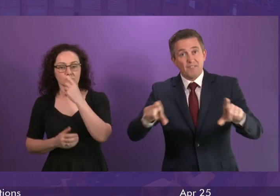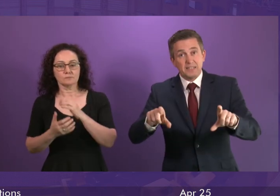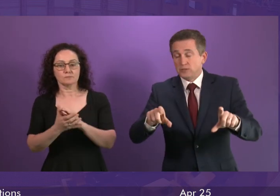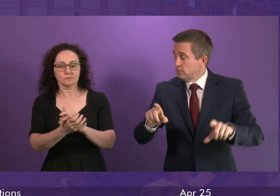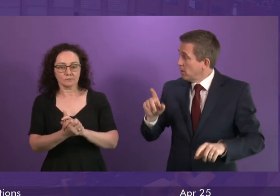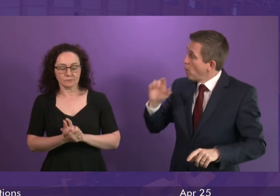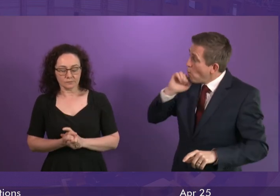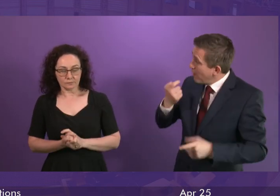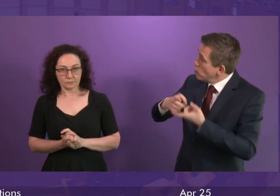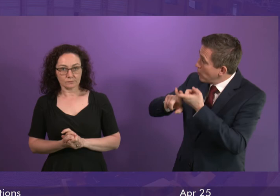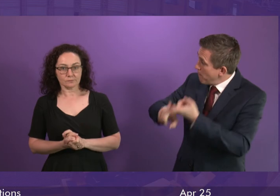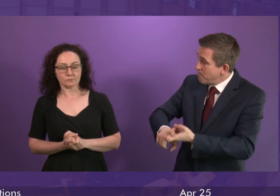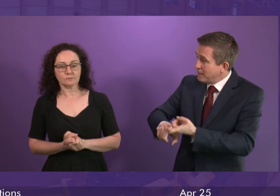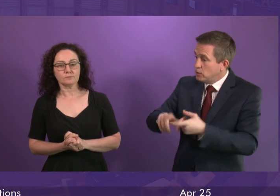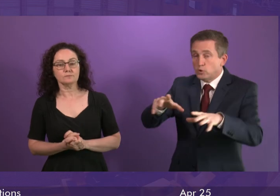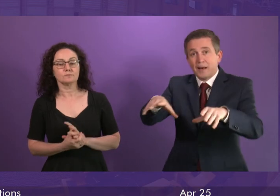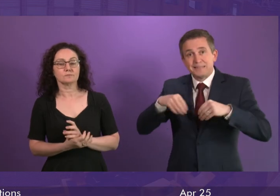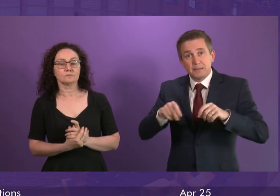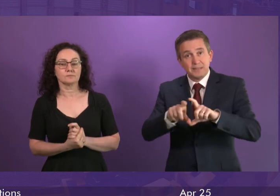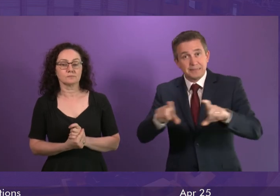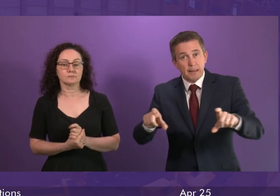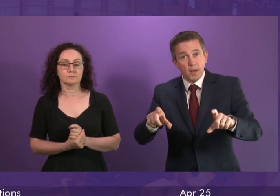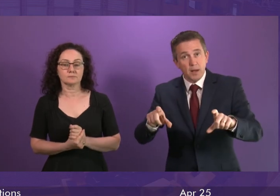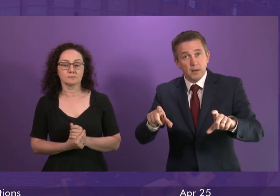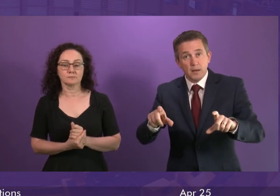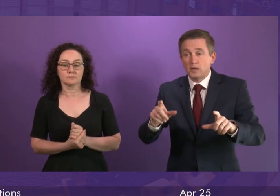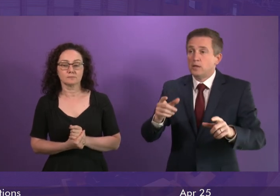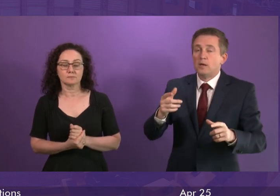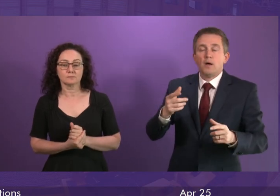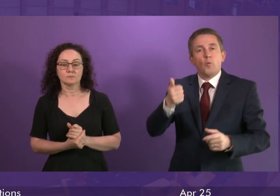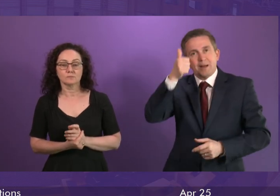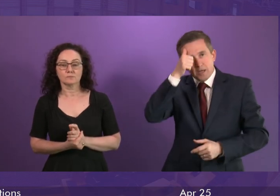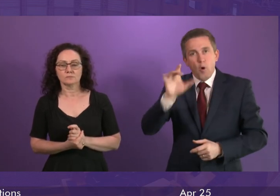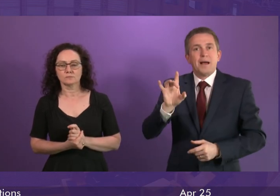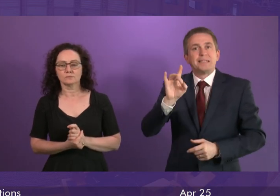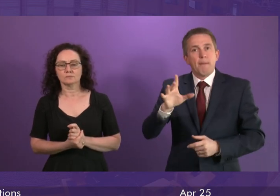commitment today so that we can focus not on whether Islamophobia exists, what it means